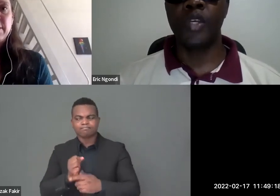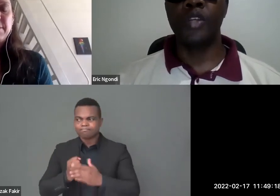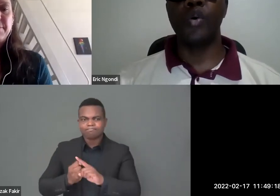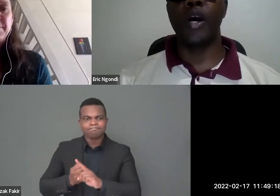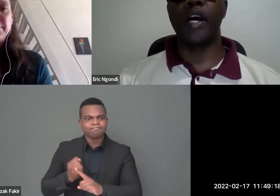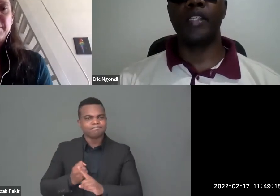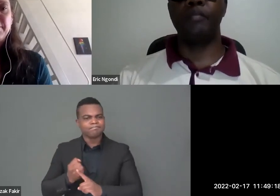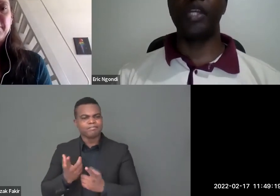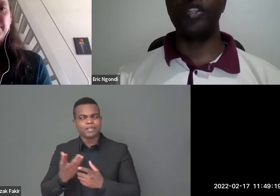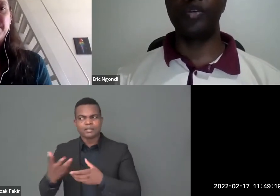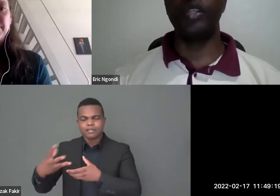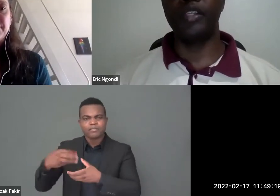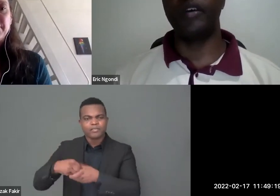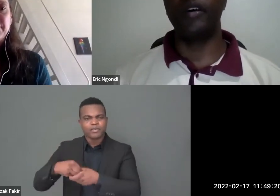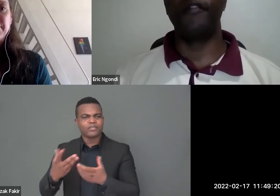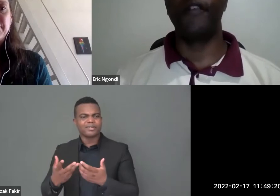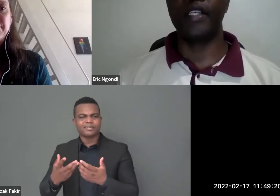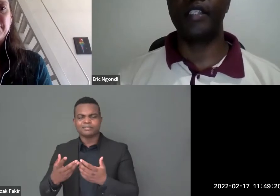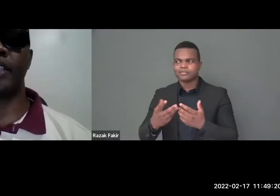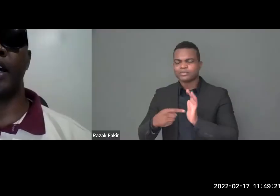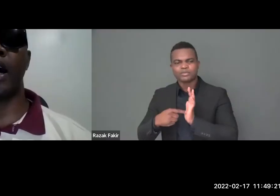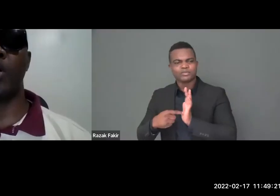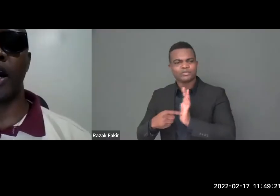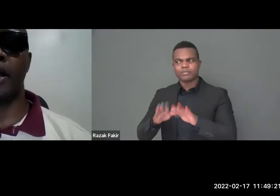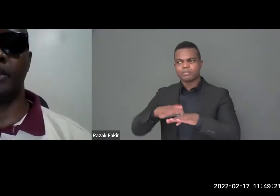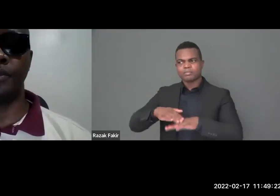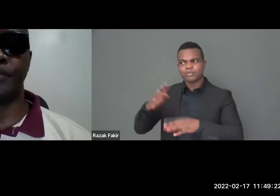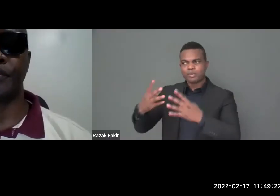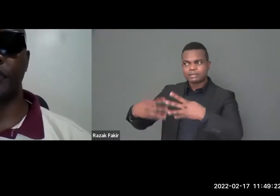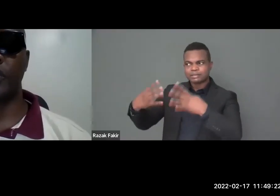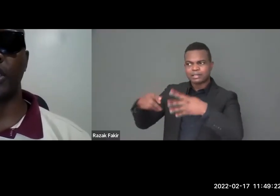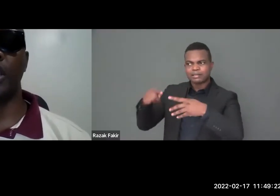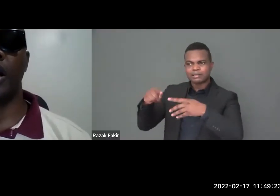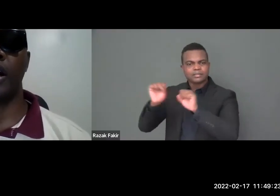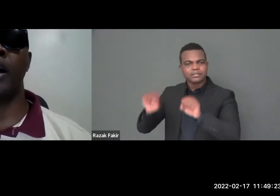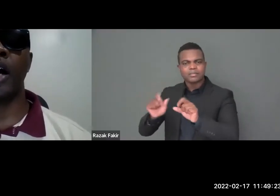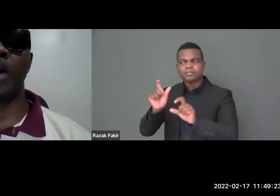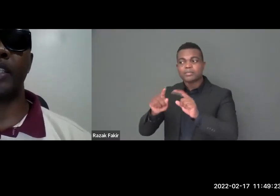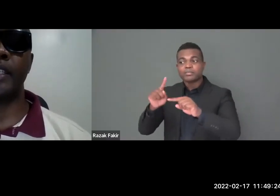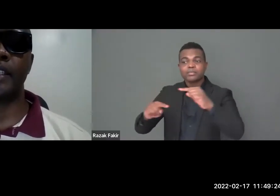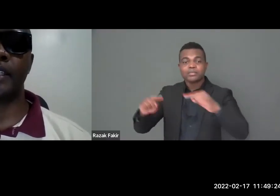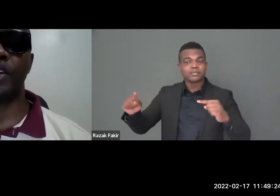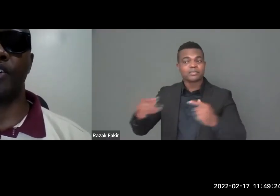Mohammed Ali Loutfy: Eric 10 minutes floor is yours, thank you. Eric Ngondi: Thank you ciao. Eric Ngondi: Can you hear me.